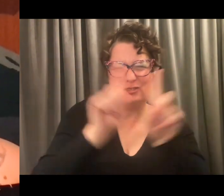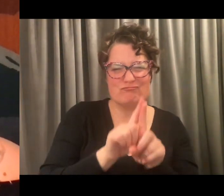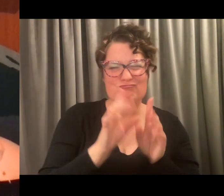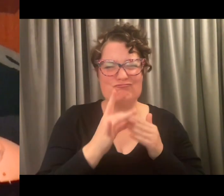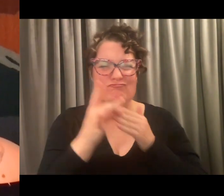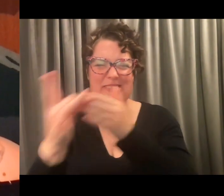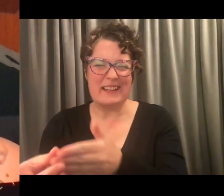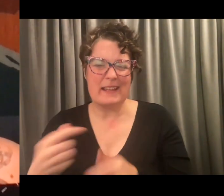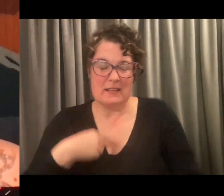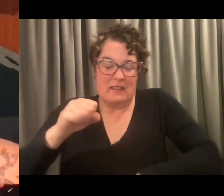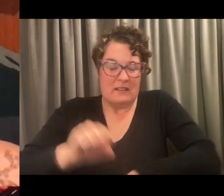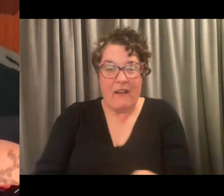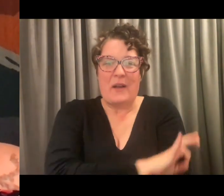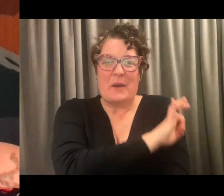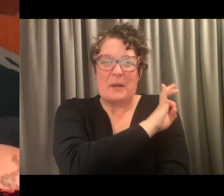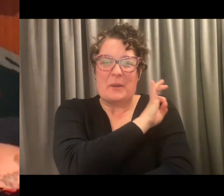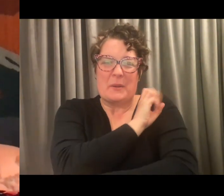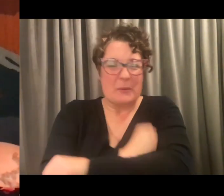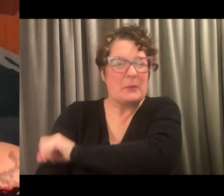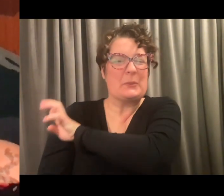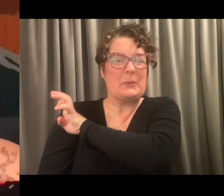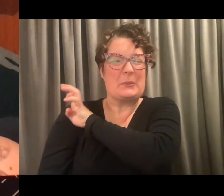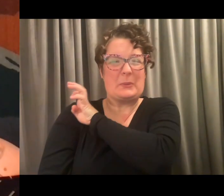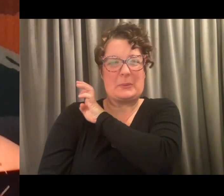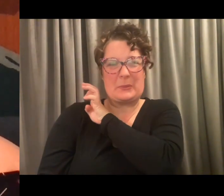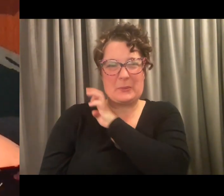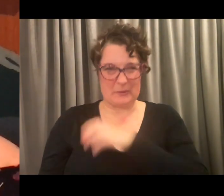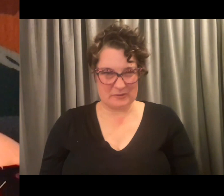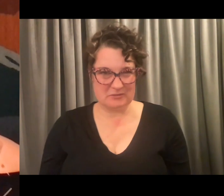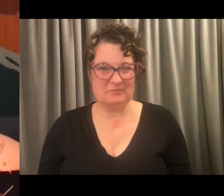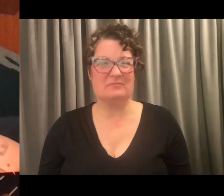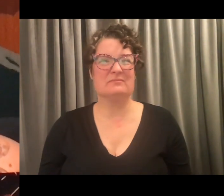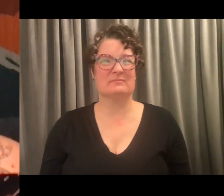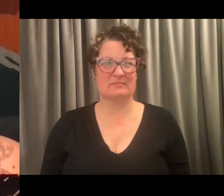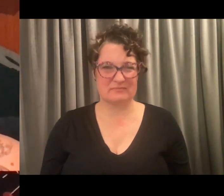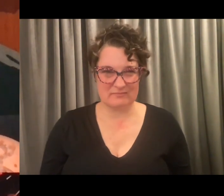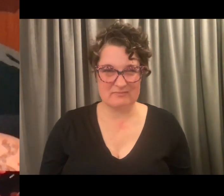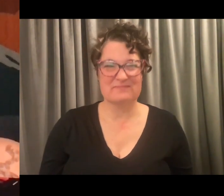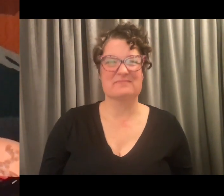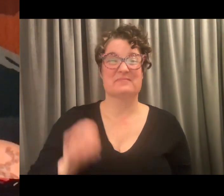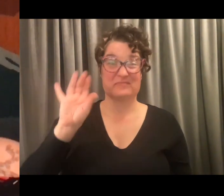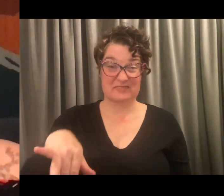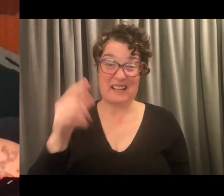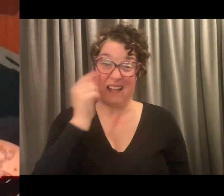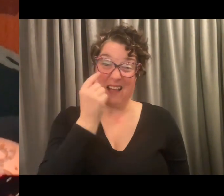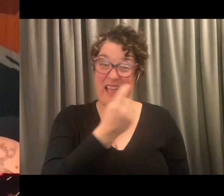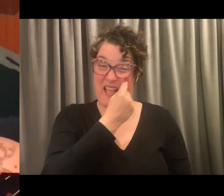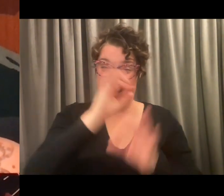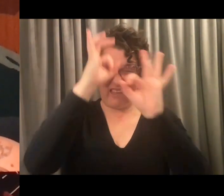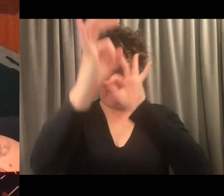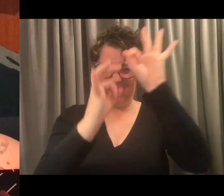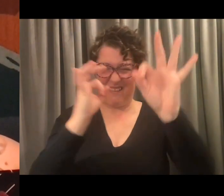There were wings upon wings, growing out the eyeballs on every side